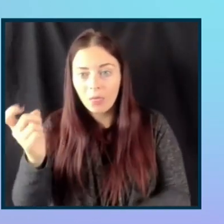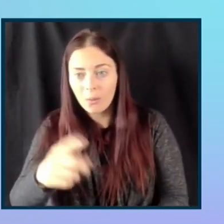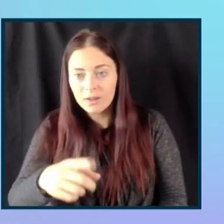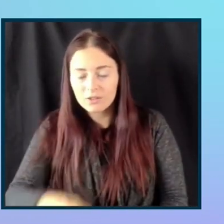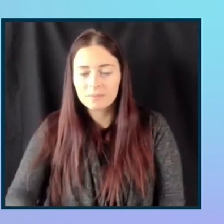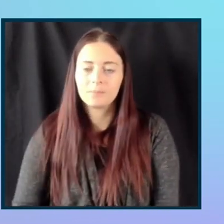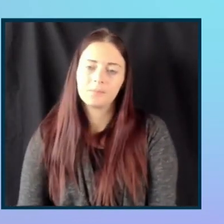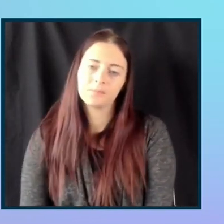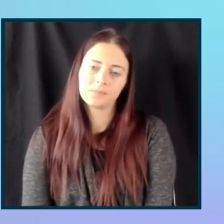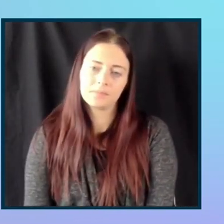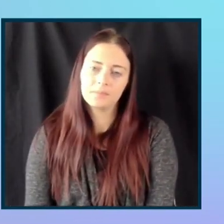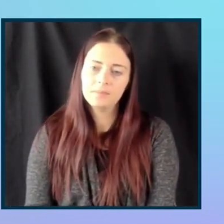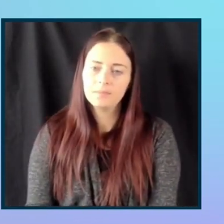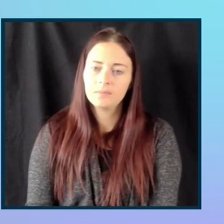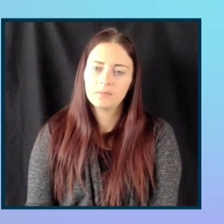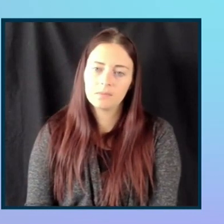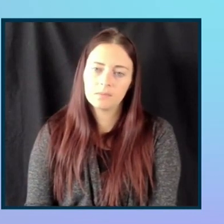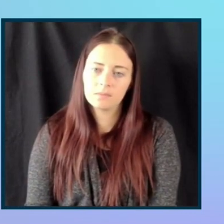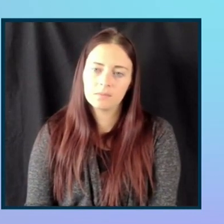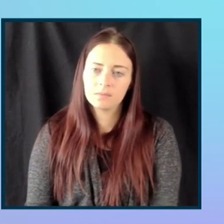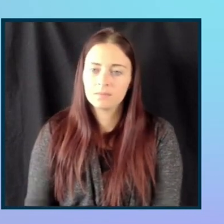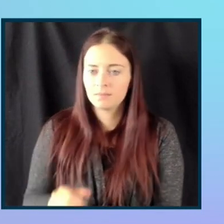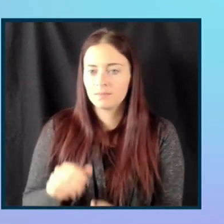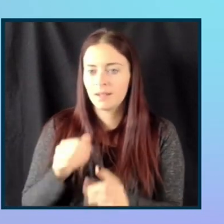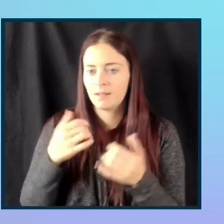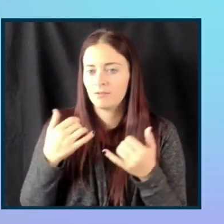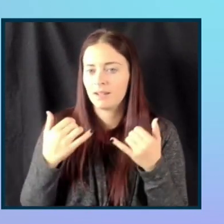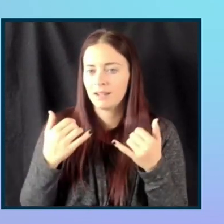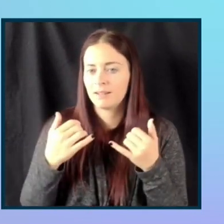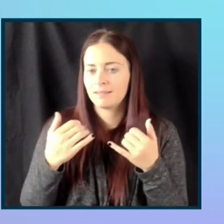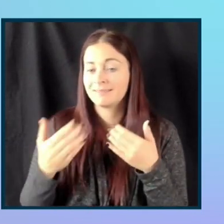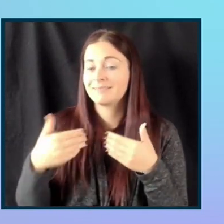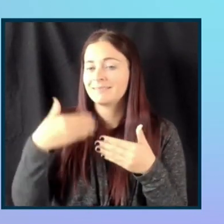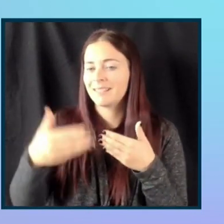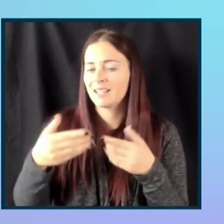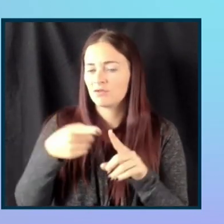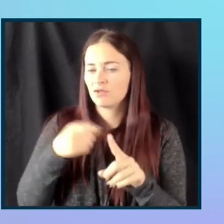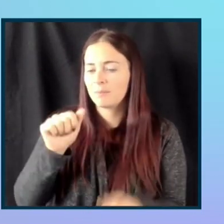This is from @therehn, T-H-E-R-E-H-N, no name given.